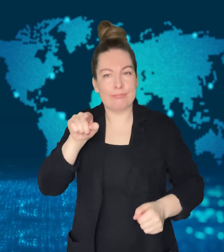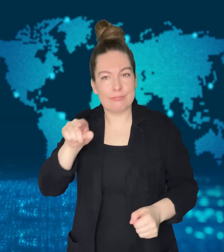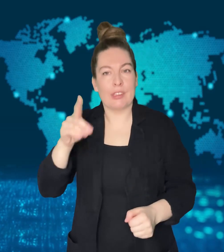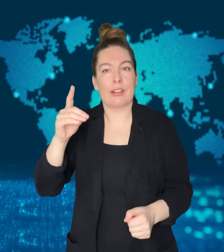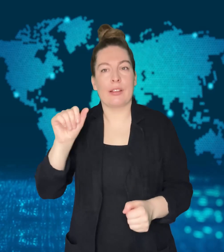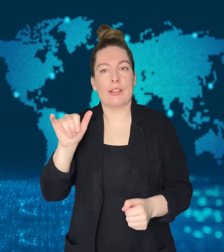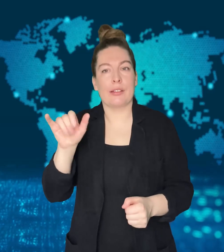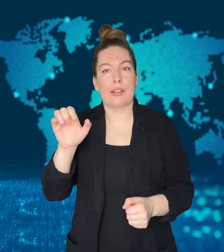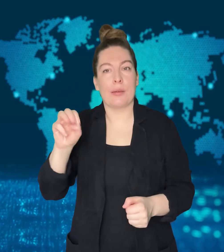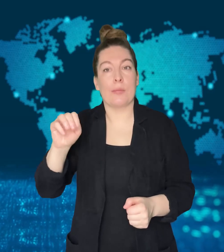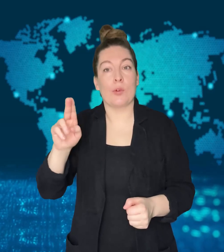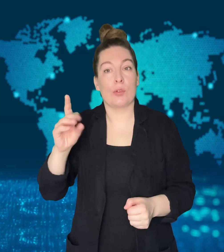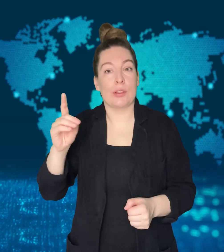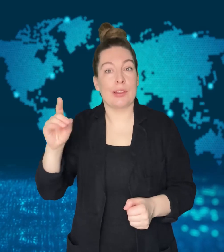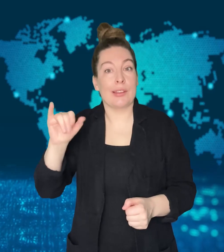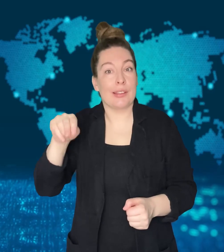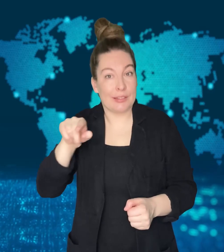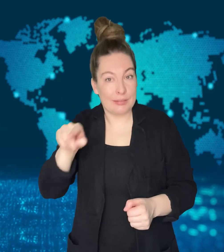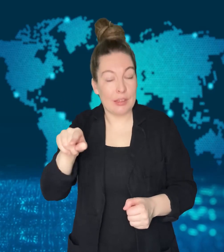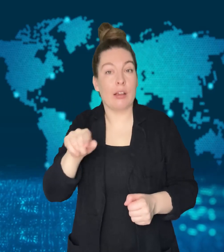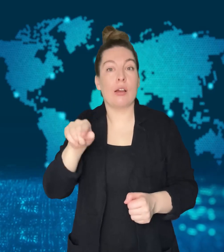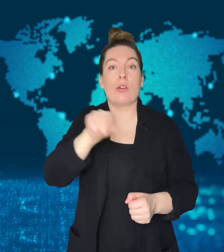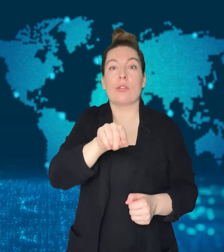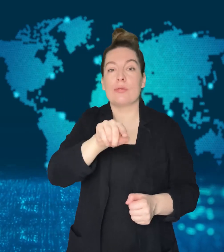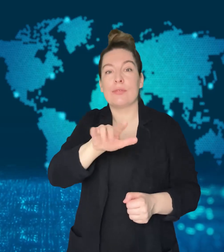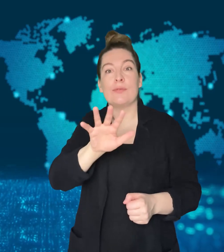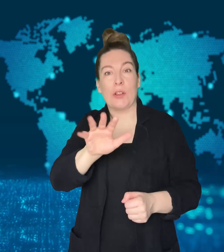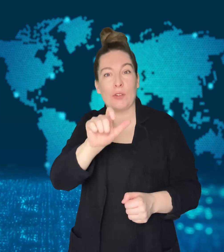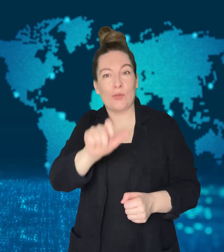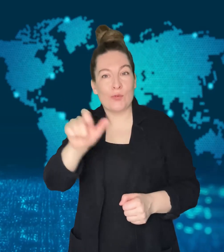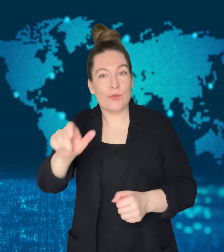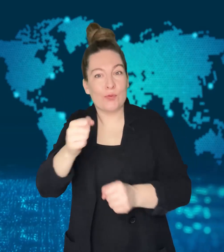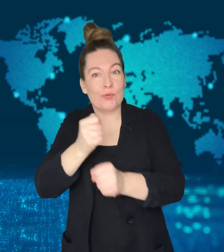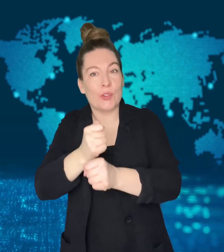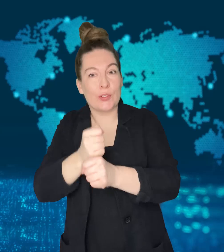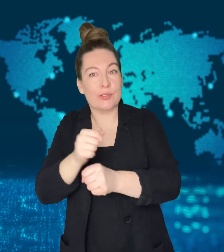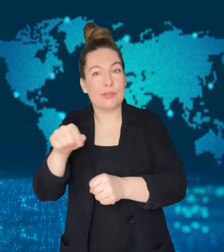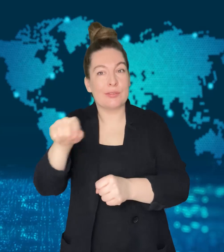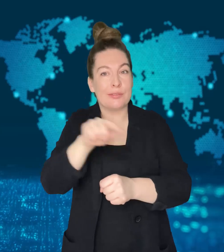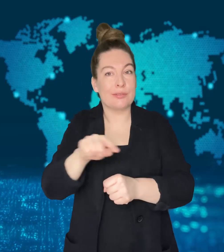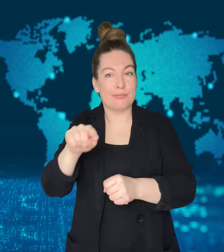The five workers were all from India's Munger District.